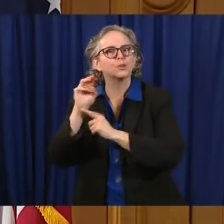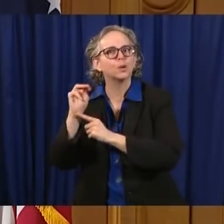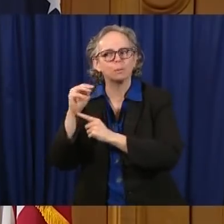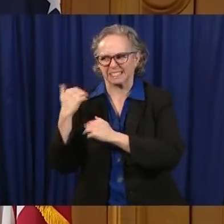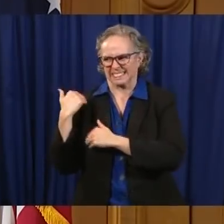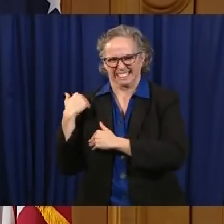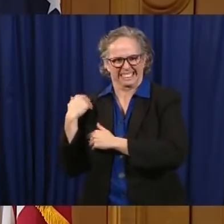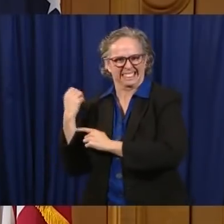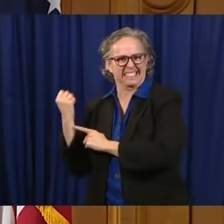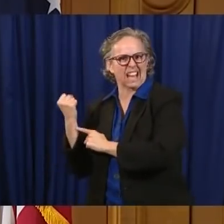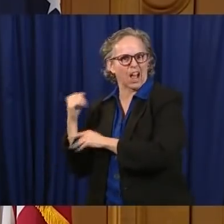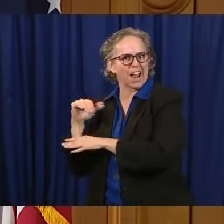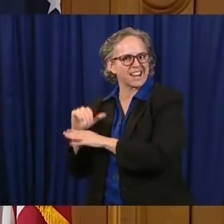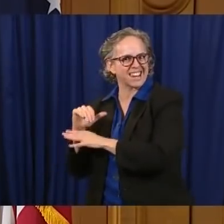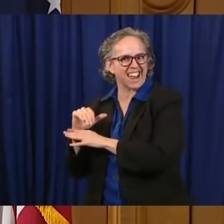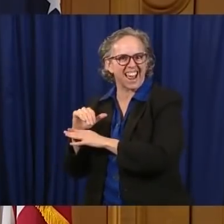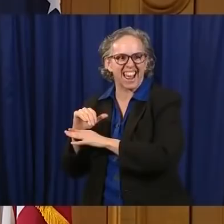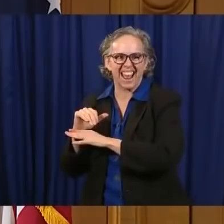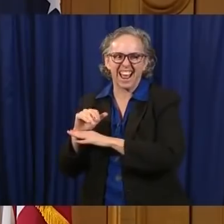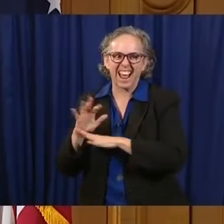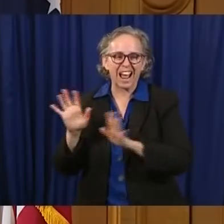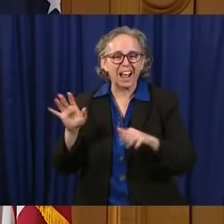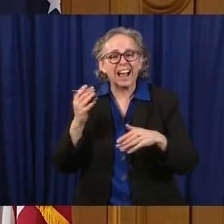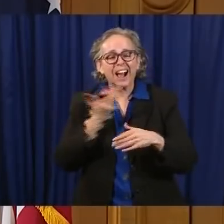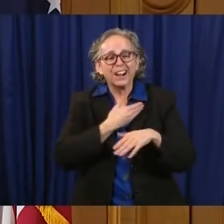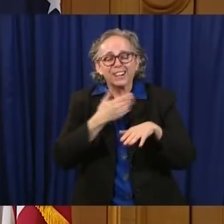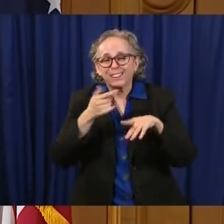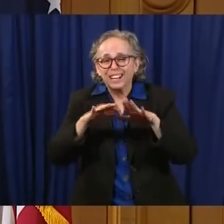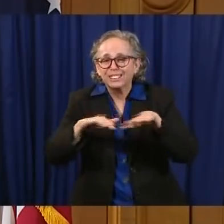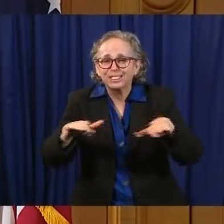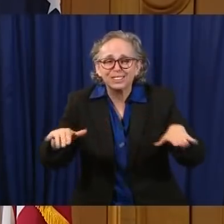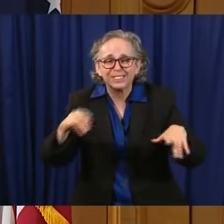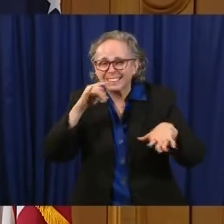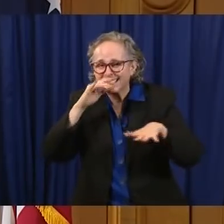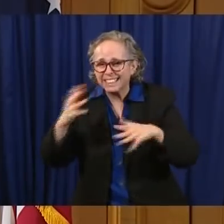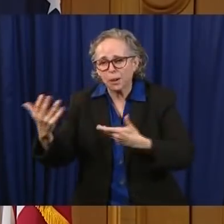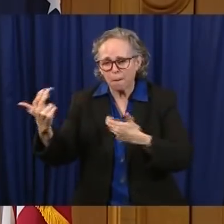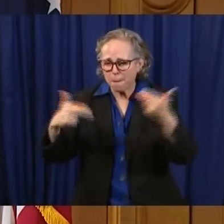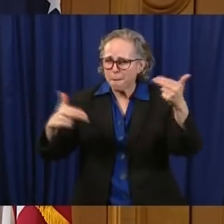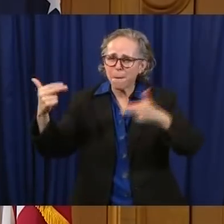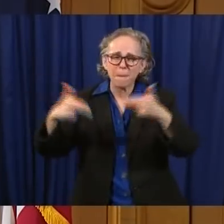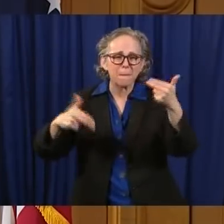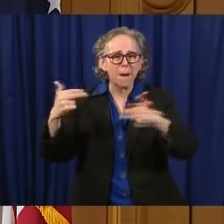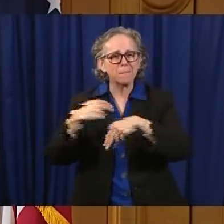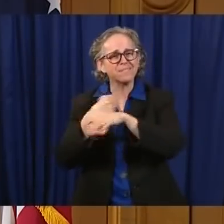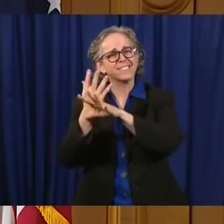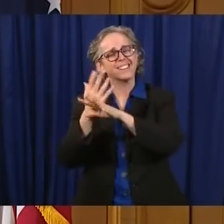UNUSUAL EASTER, AND OUR FAMILY, WE DID USE ZOOM, HOLY SATURDAY